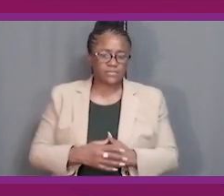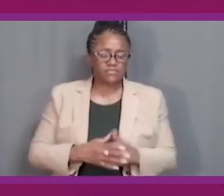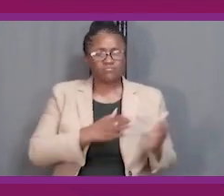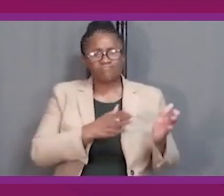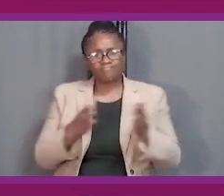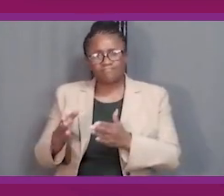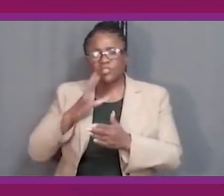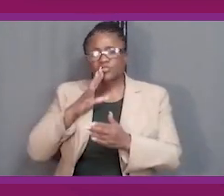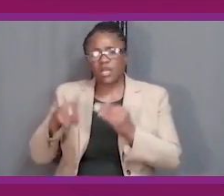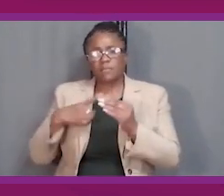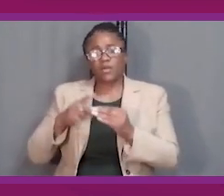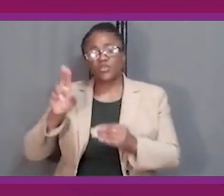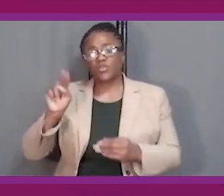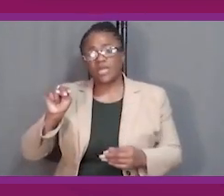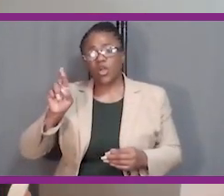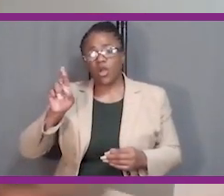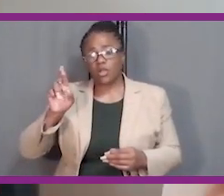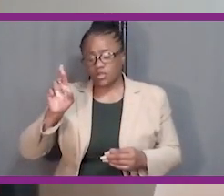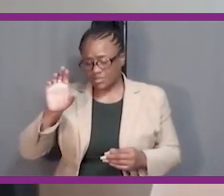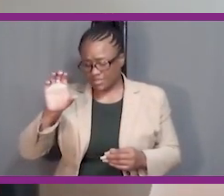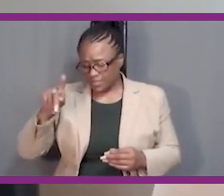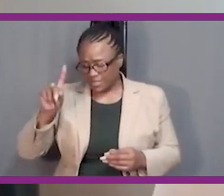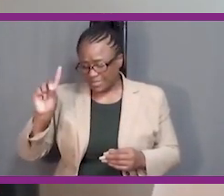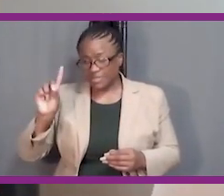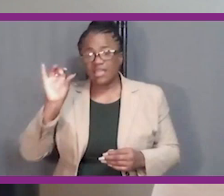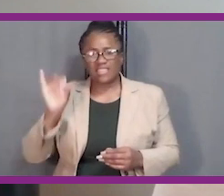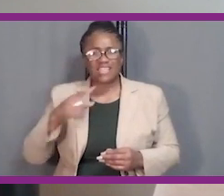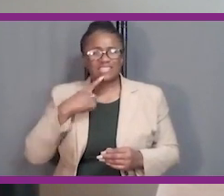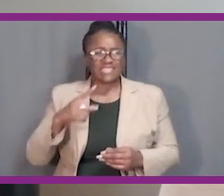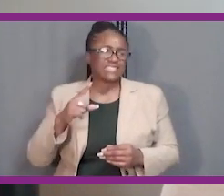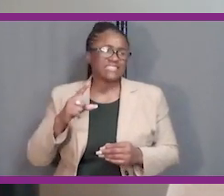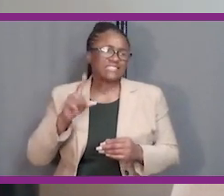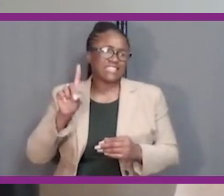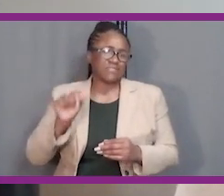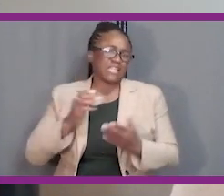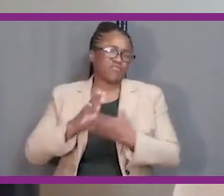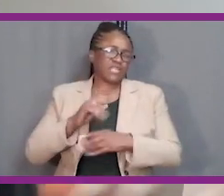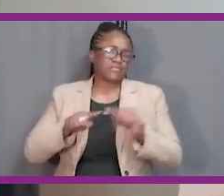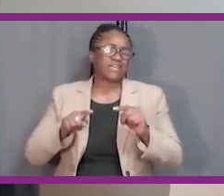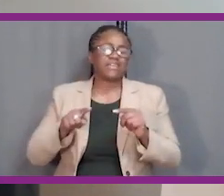often criticized for its lack of enforcement. Does it matter that the US has still yet to ratify it?